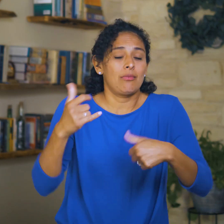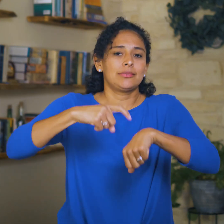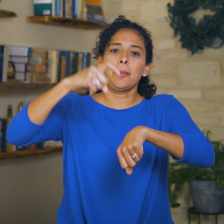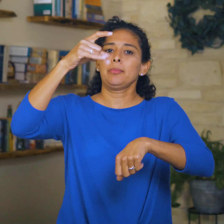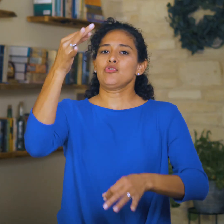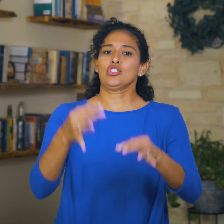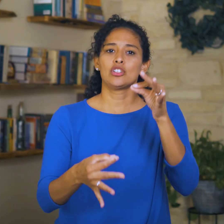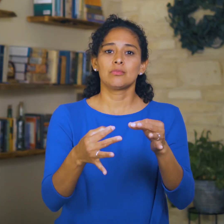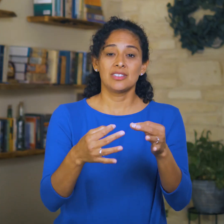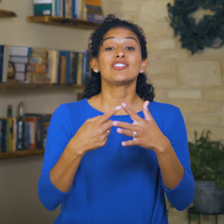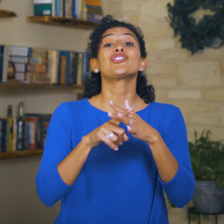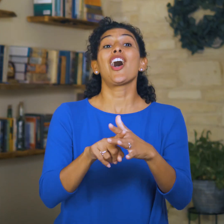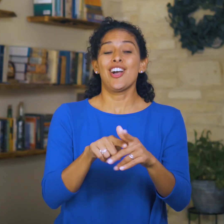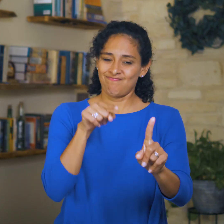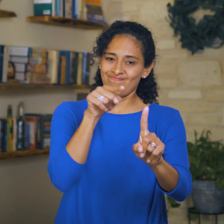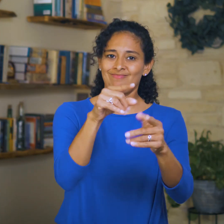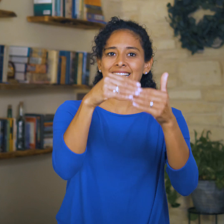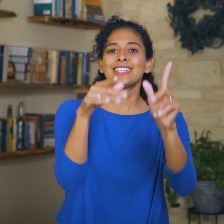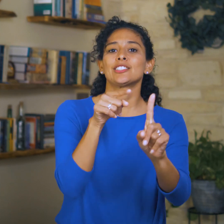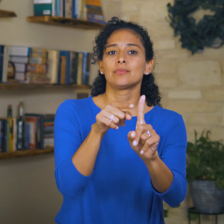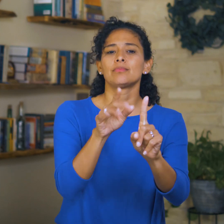and it’s time for judgment, starting with the leaders.